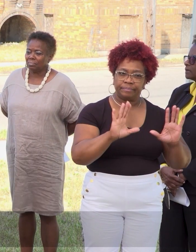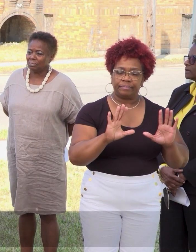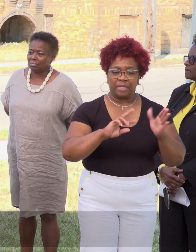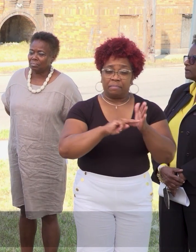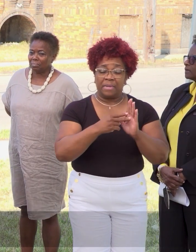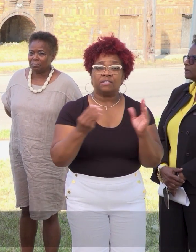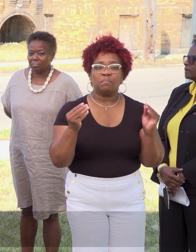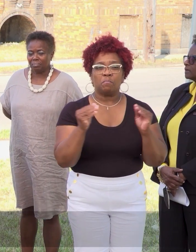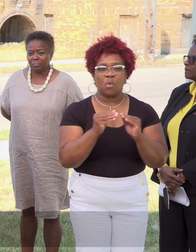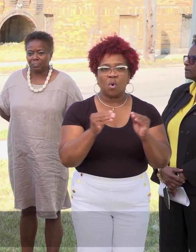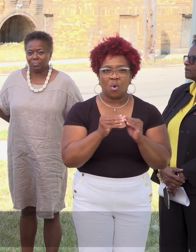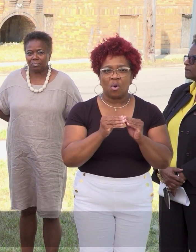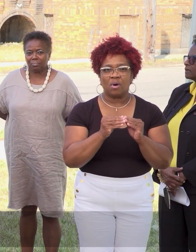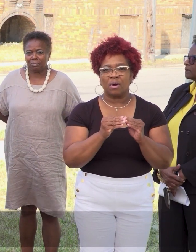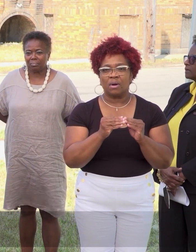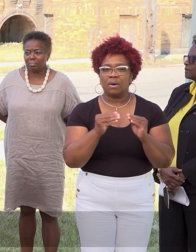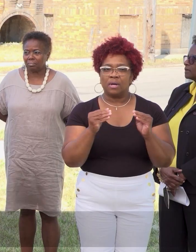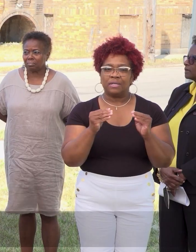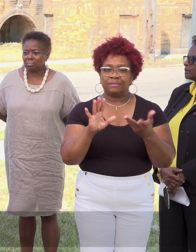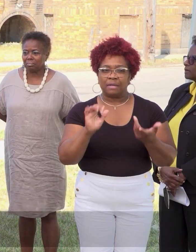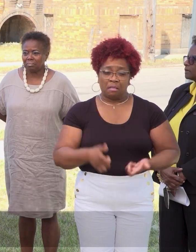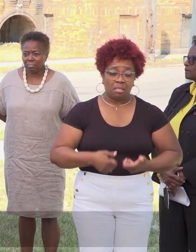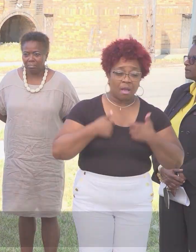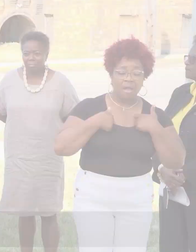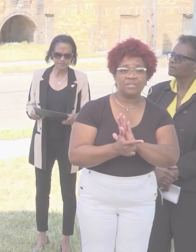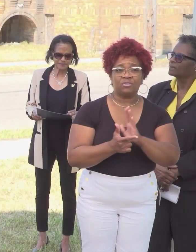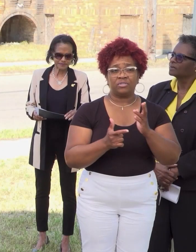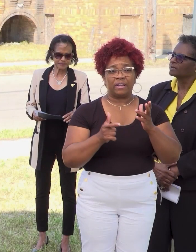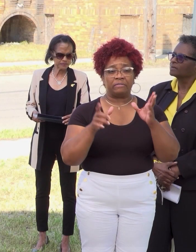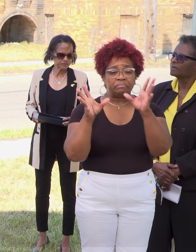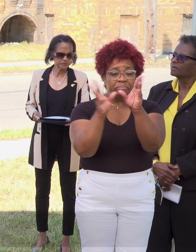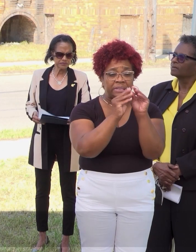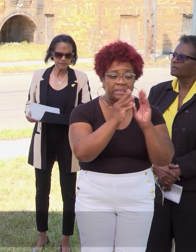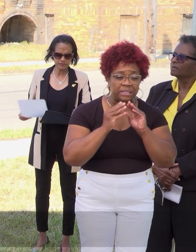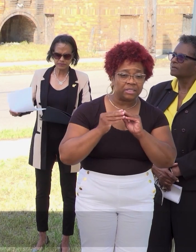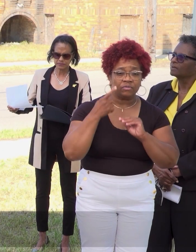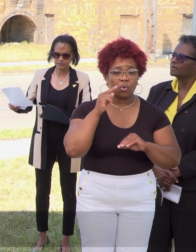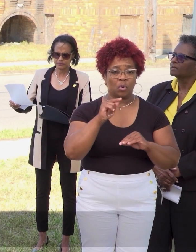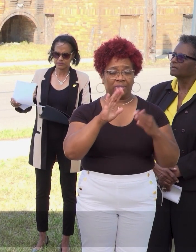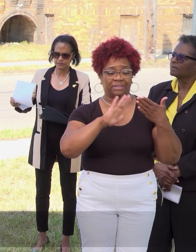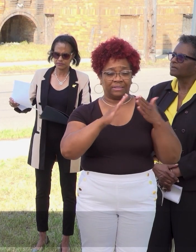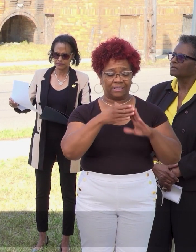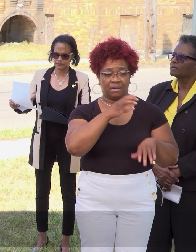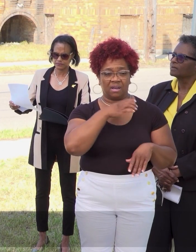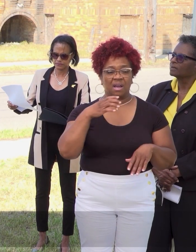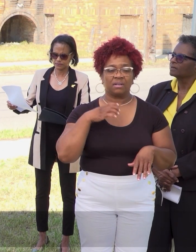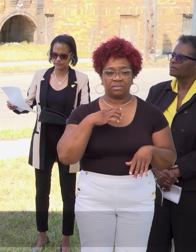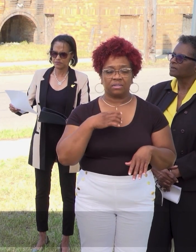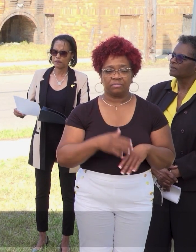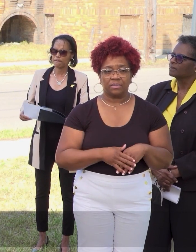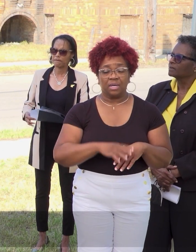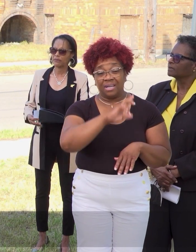THOUSANDS OF DETROITERS THE PRIMARY DUTY OF DETROIT CITY GOVERNMENT IS TO PROTECT THE